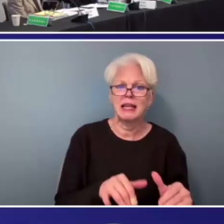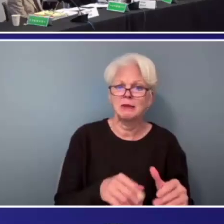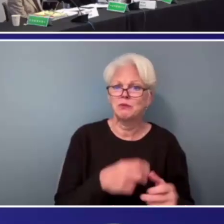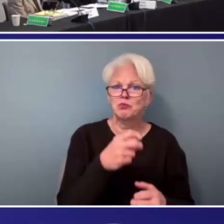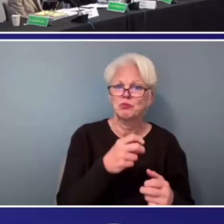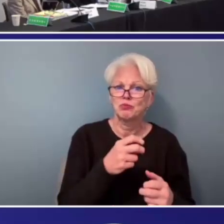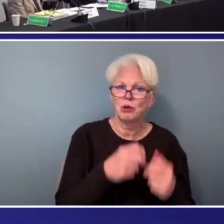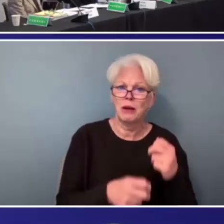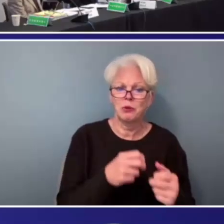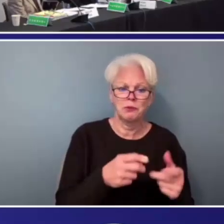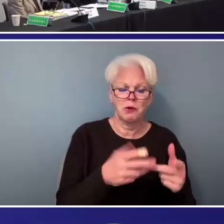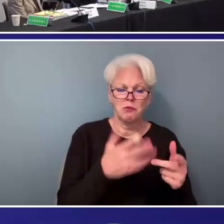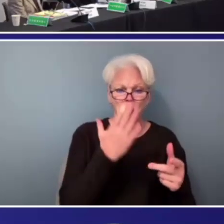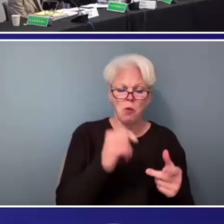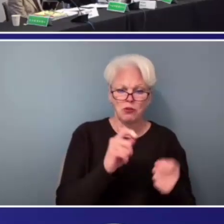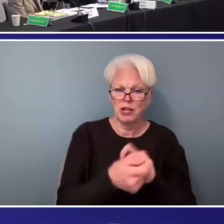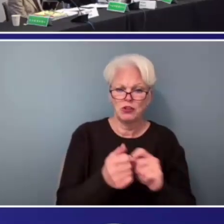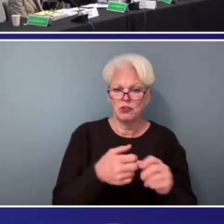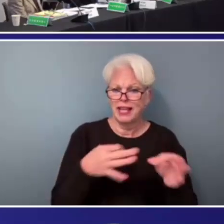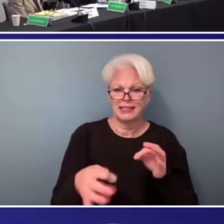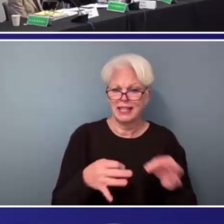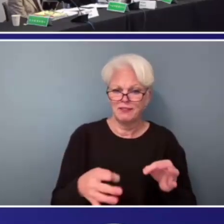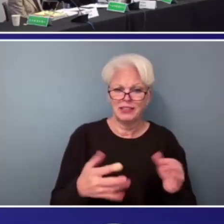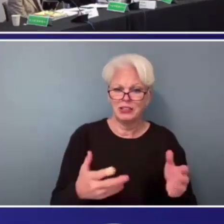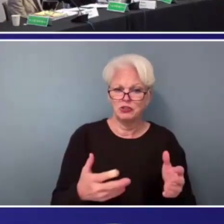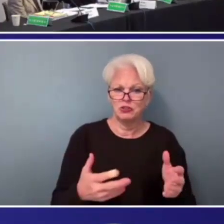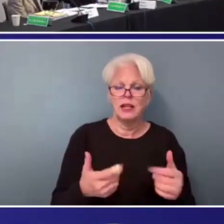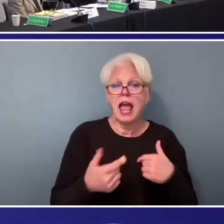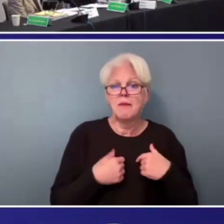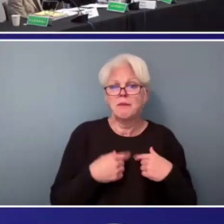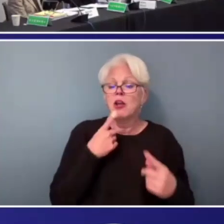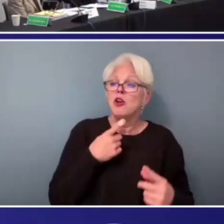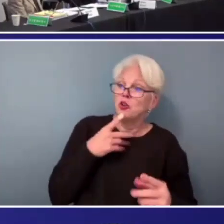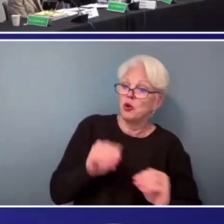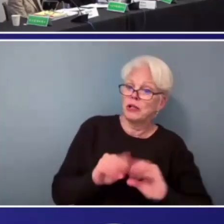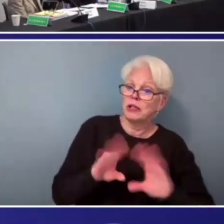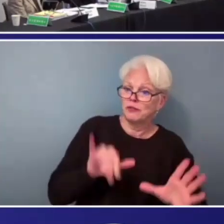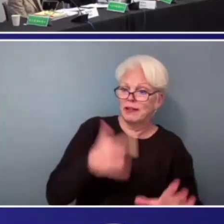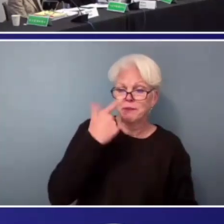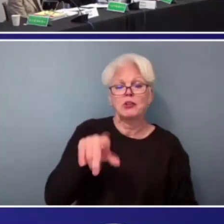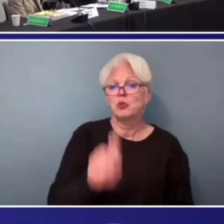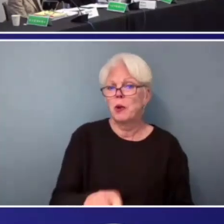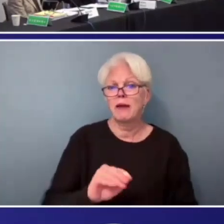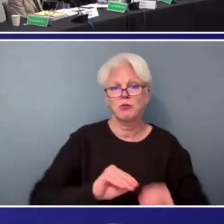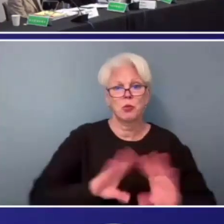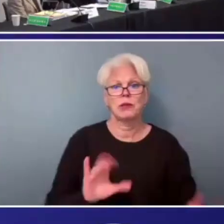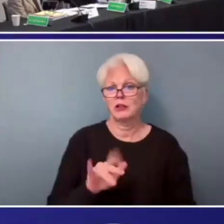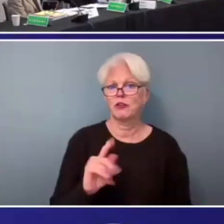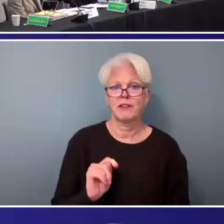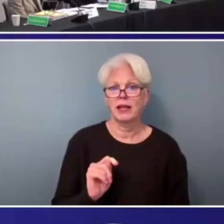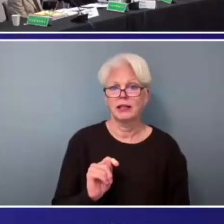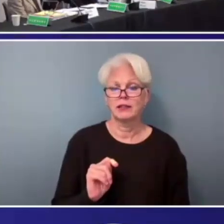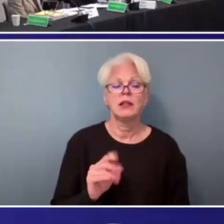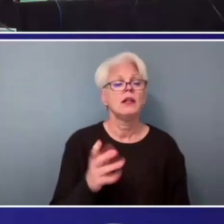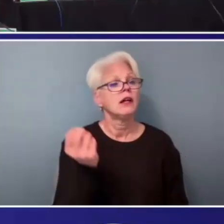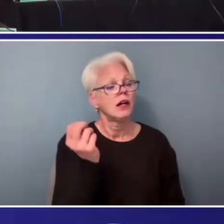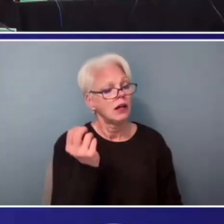every way. And my answer is you're clarifying it because you have to. Got it. I just -- I guess the point I was